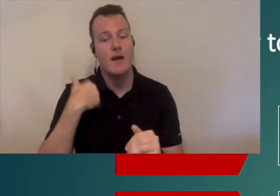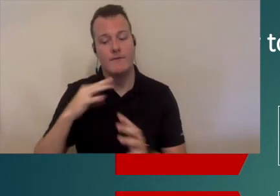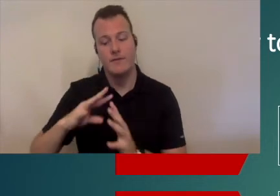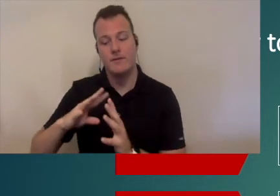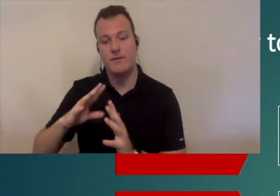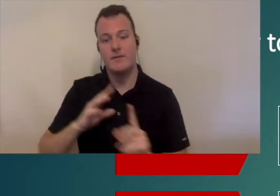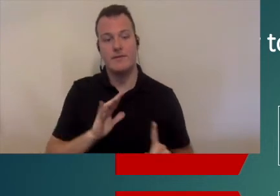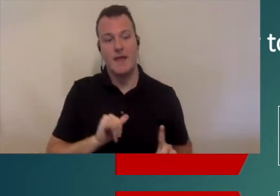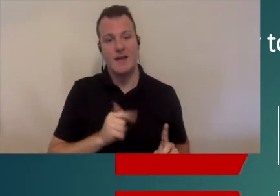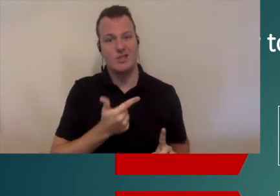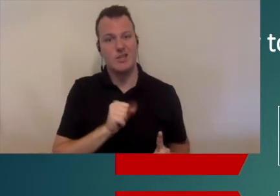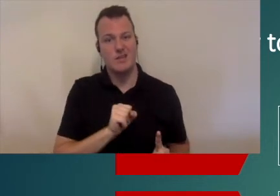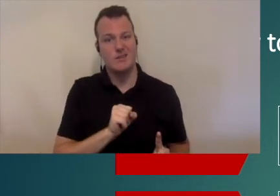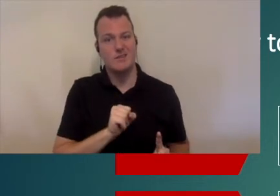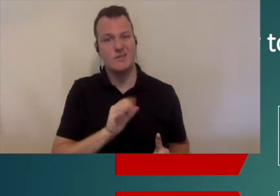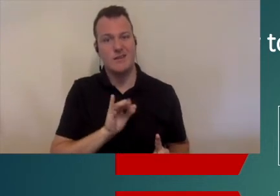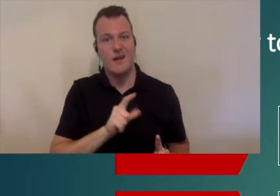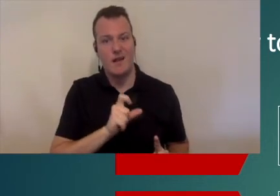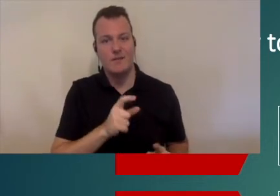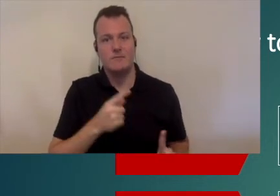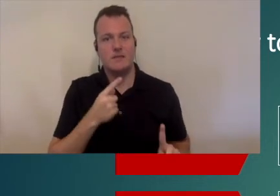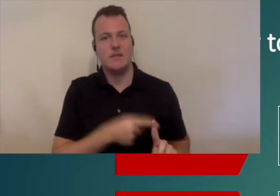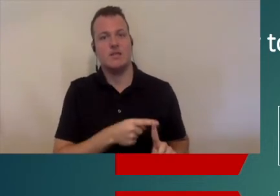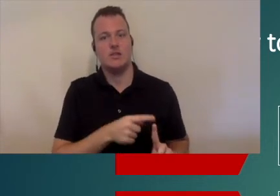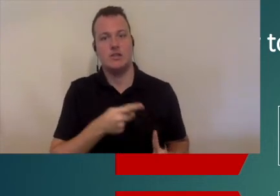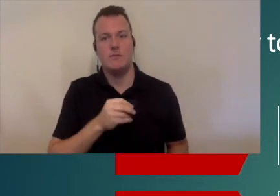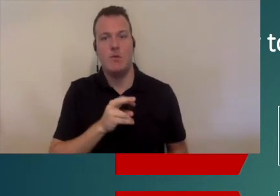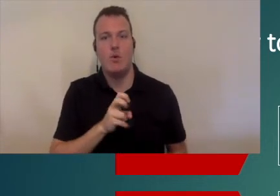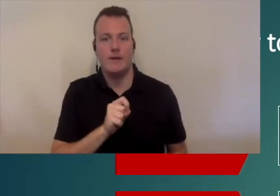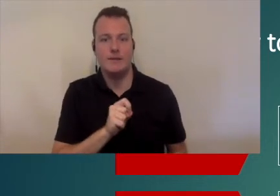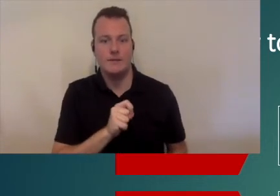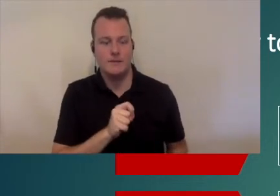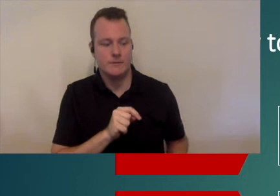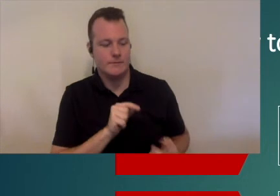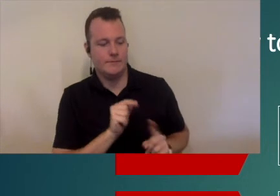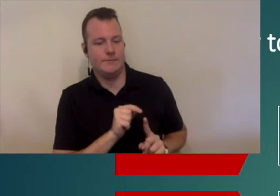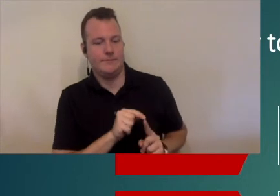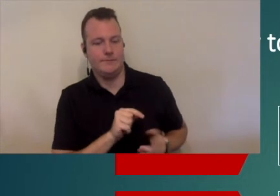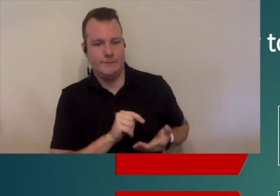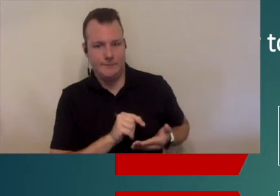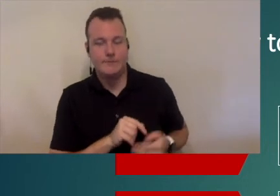point, which is why I mention the GS scale. But when you're coming into the